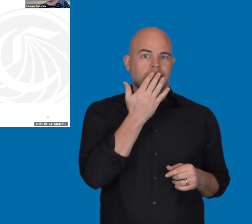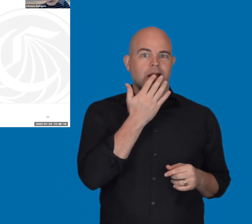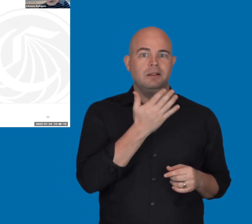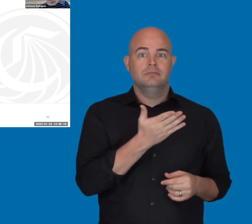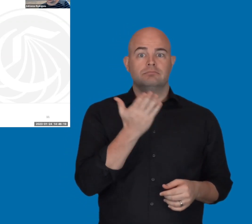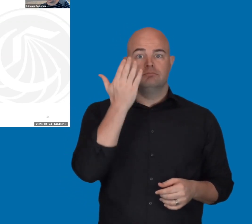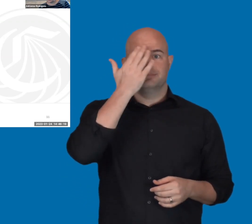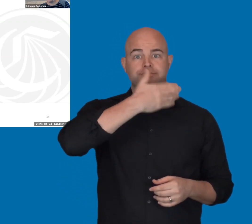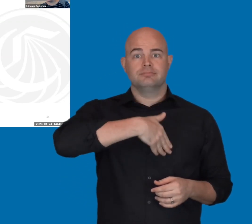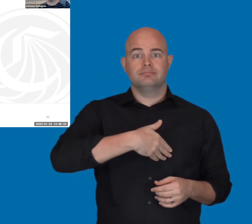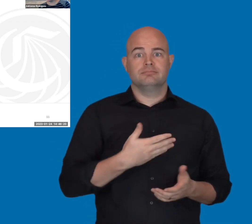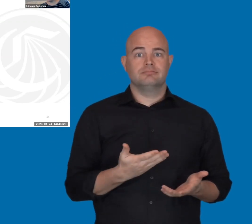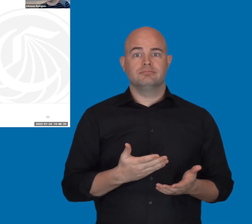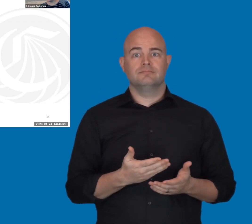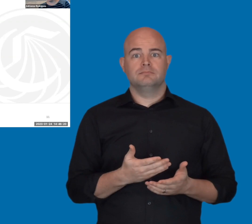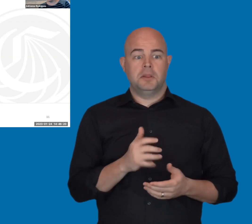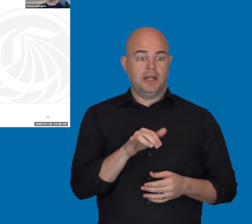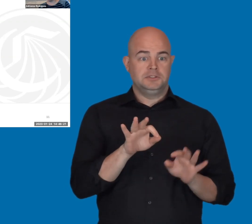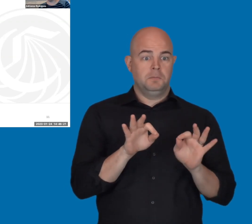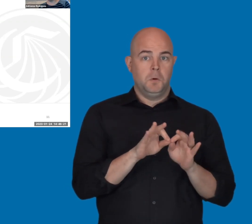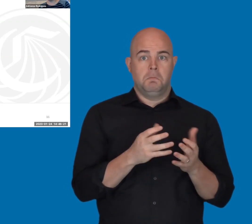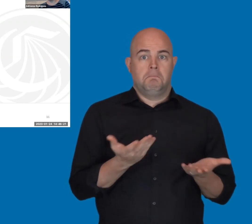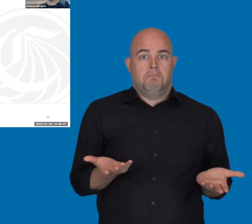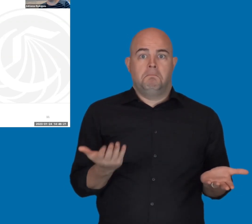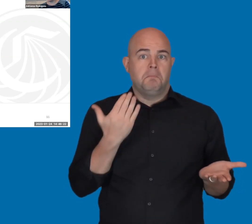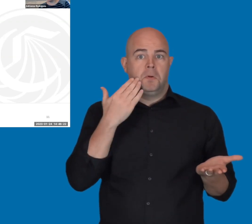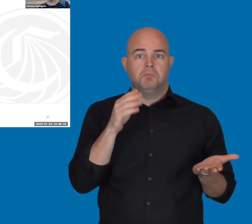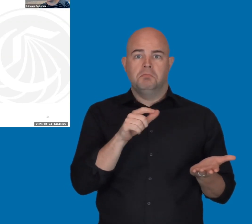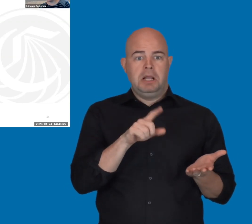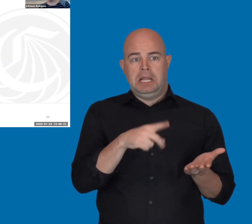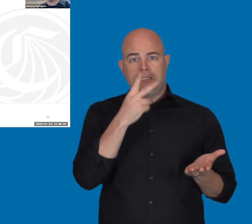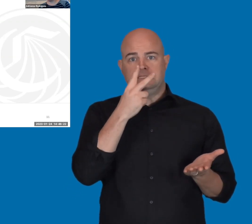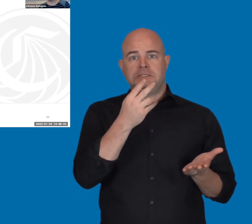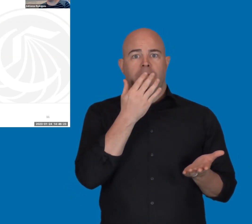as important is important because they don't see it correctly.